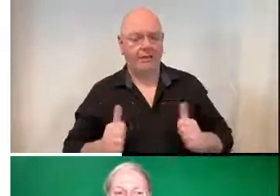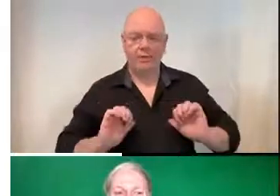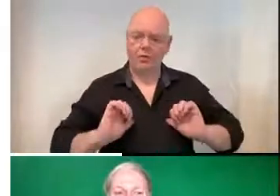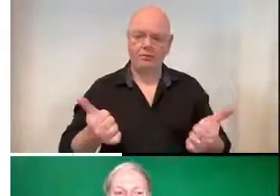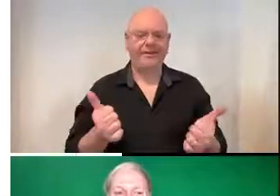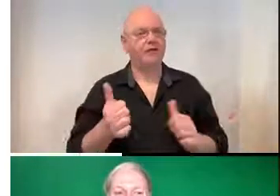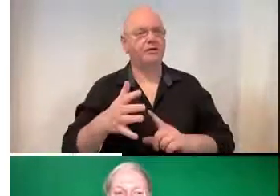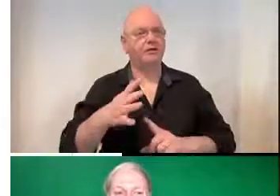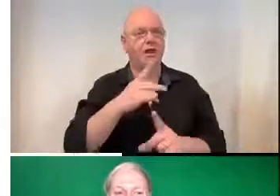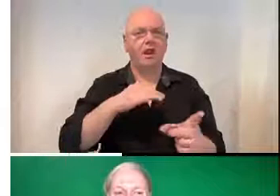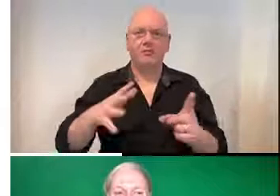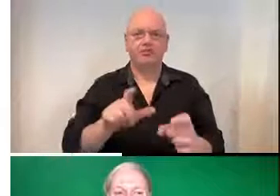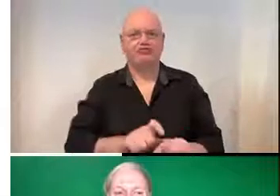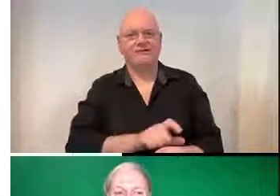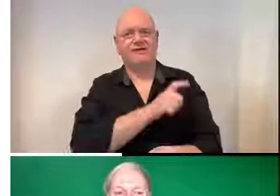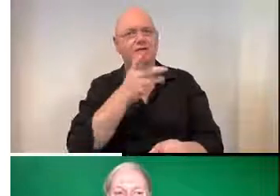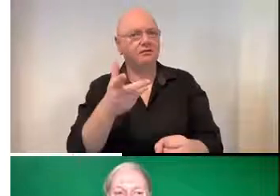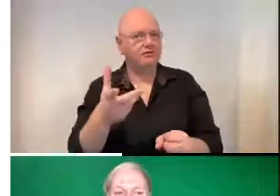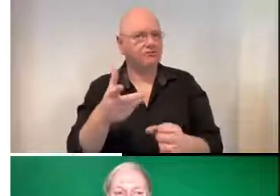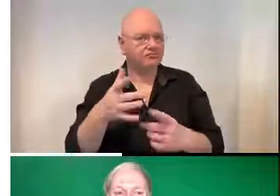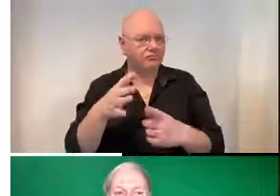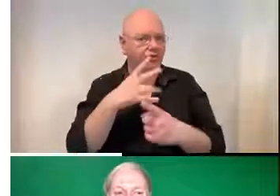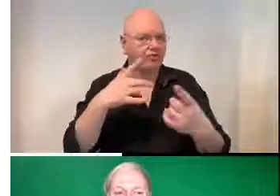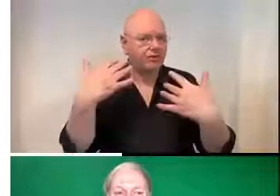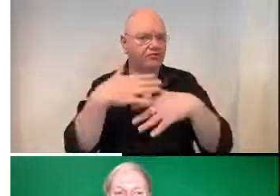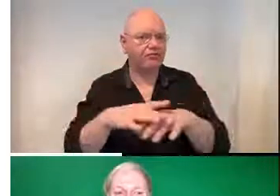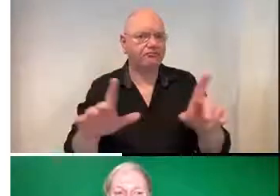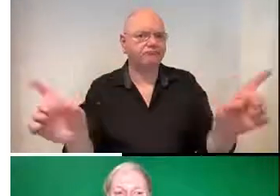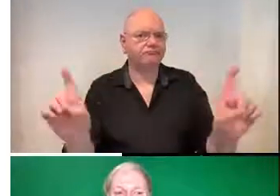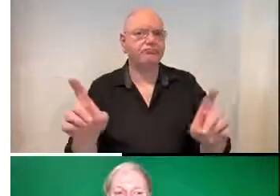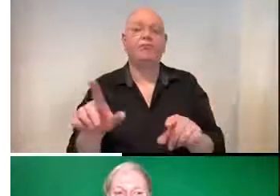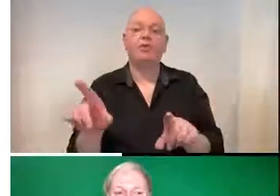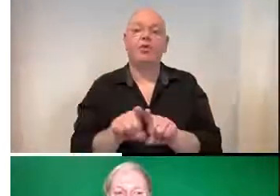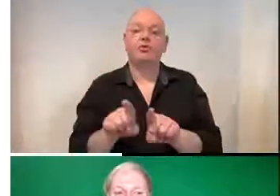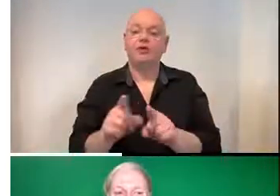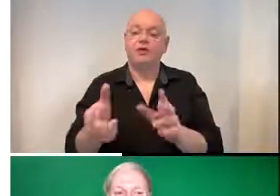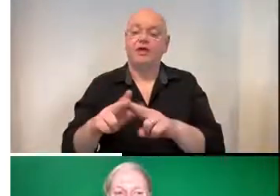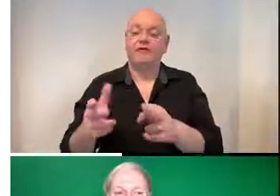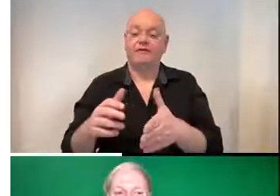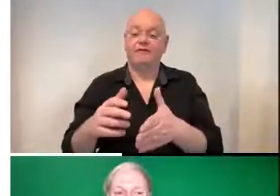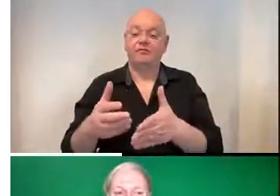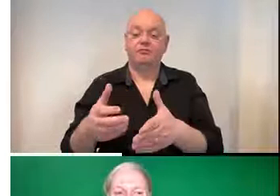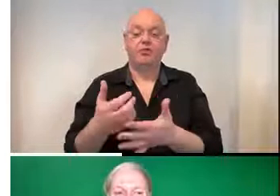So just some more lessons learned here. Developing a clear road map, knowing what it is you want to achieve is obviously very important.